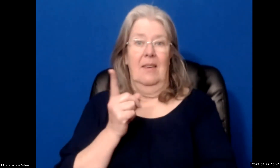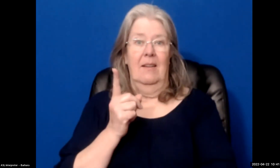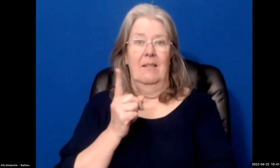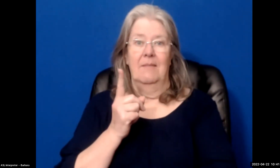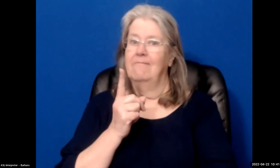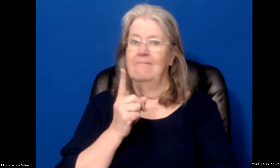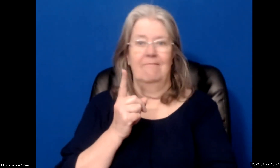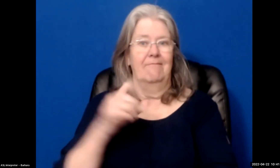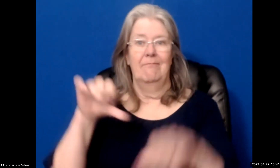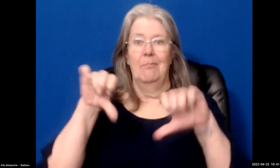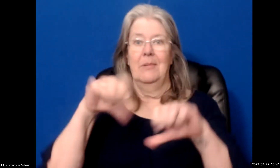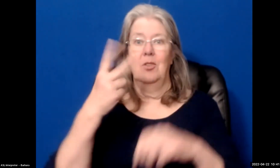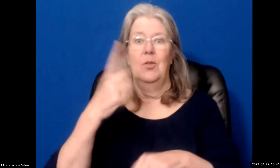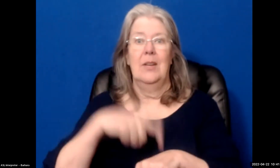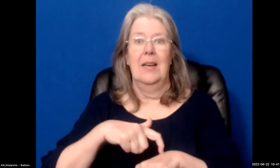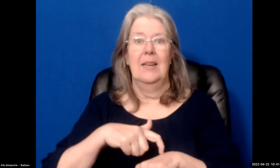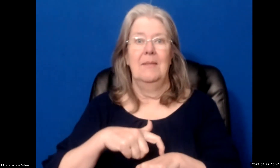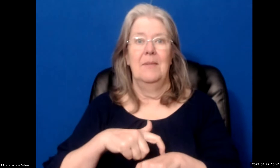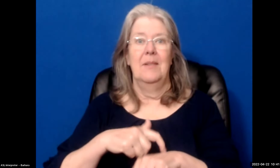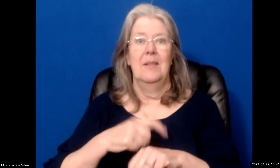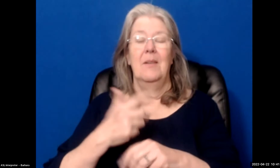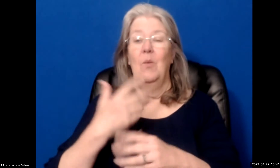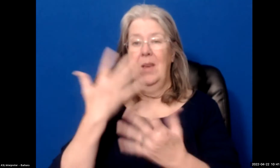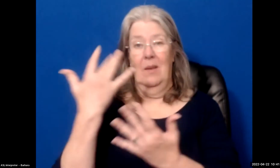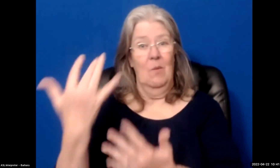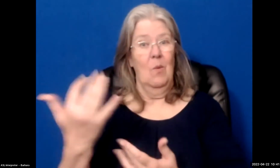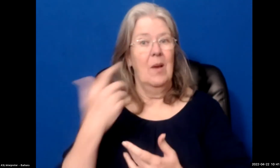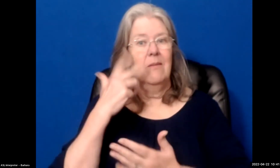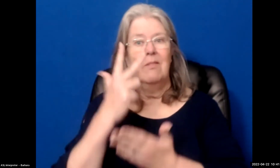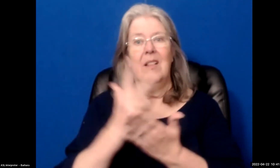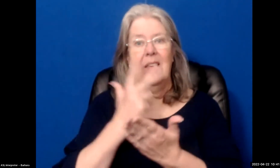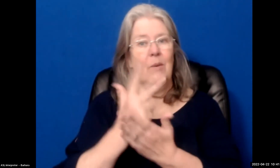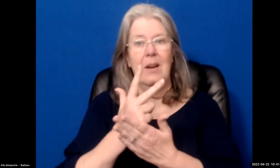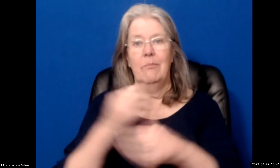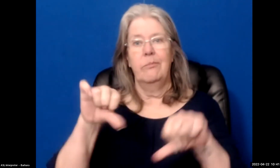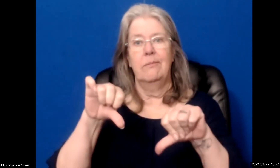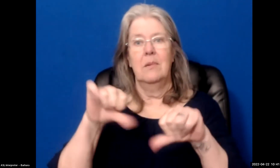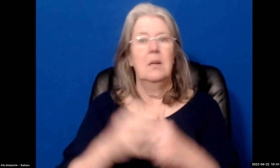two times after waiting three hours to get him vaccinated.